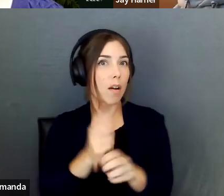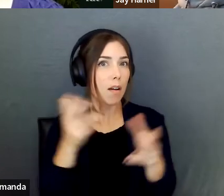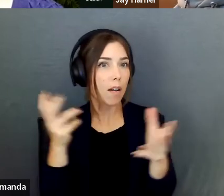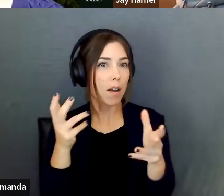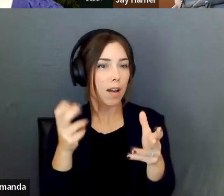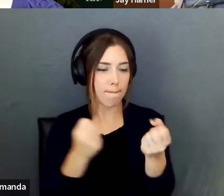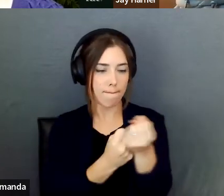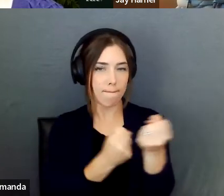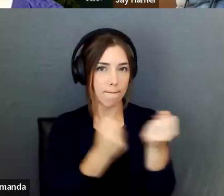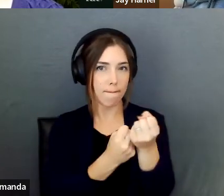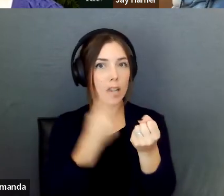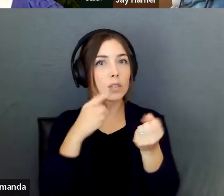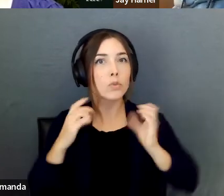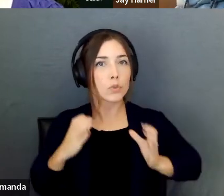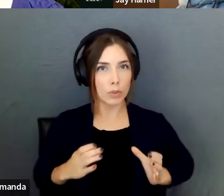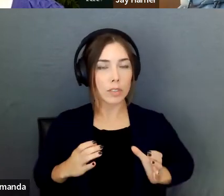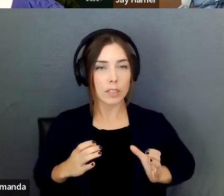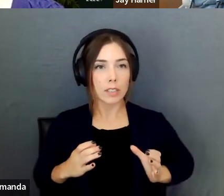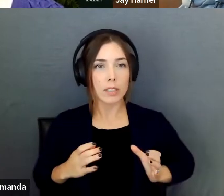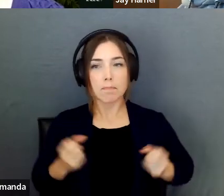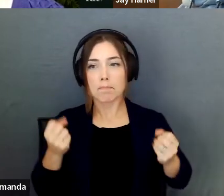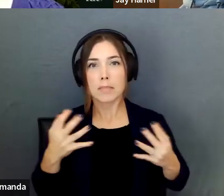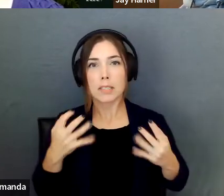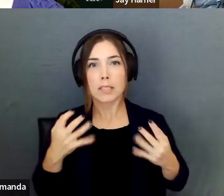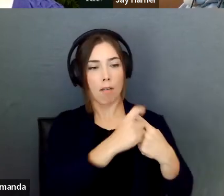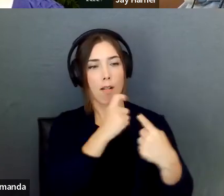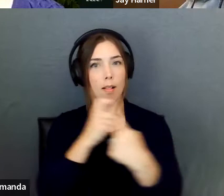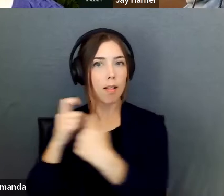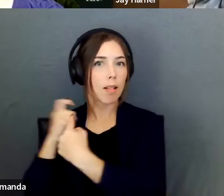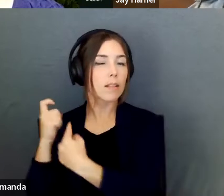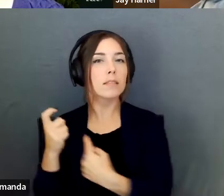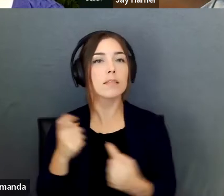We get lots of calls calls on regular basis for individuals working forward and unaware